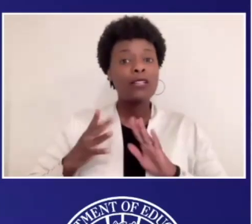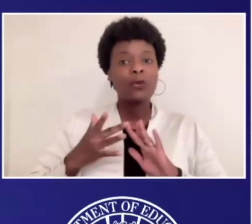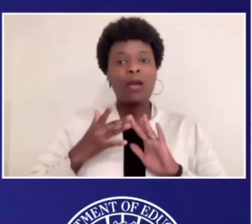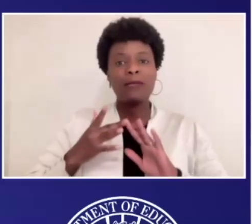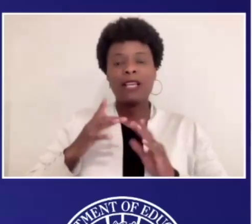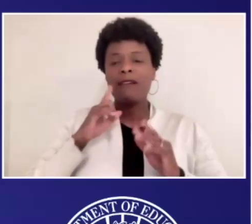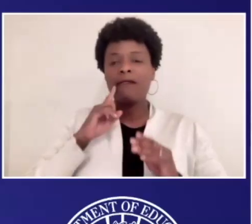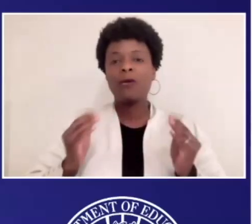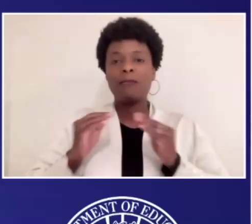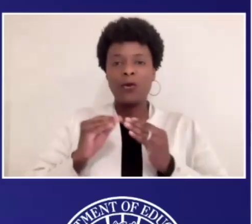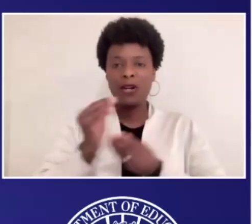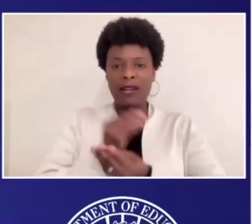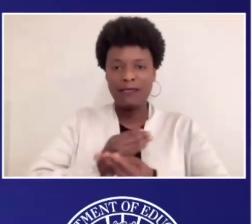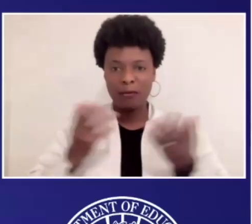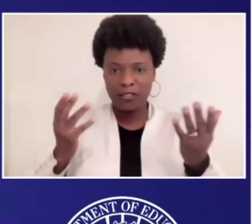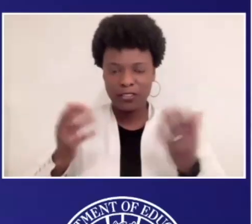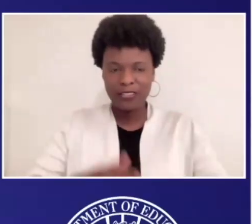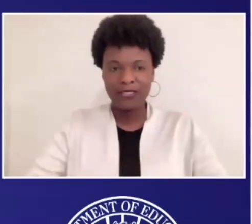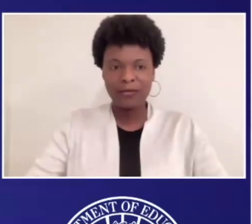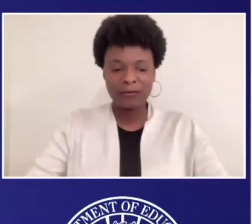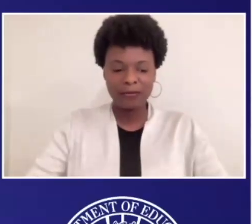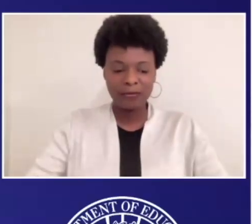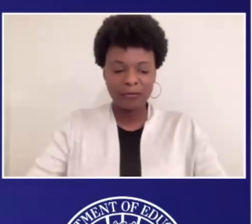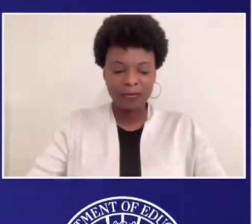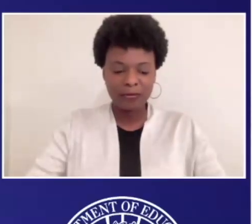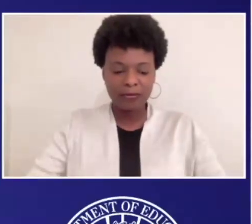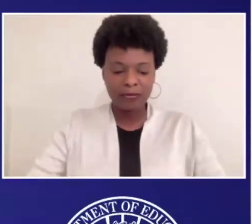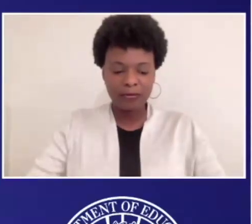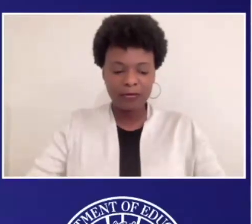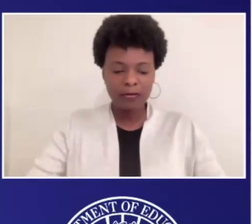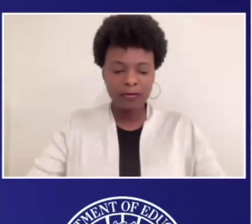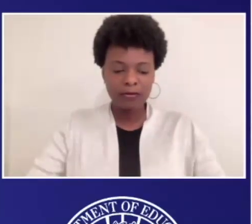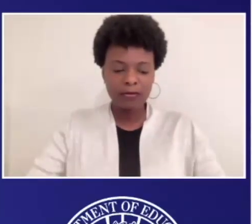information. You know, I haven't been doing this,